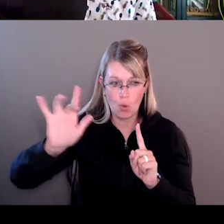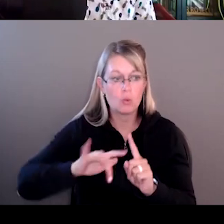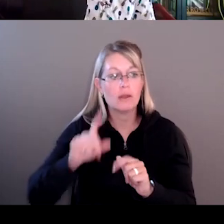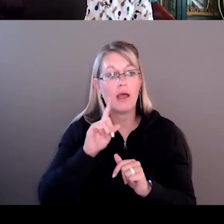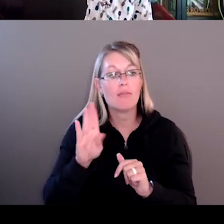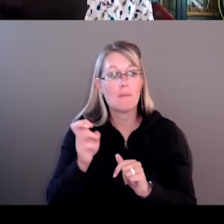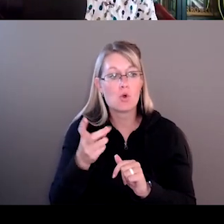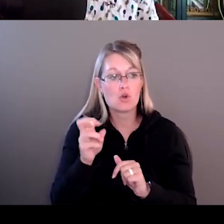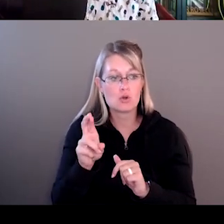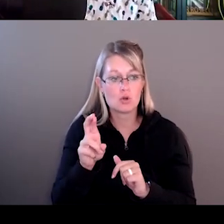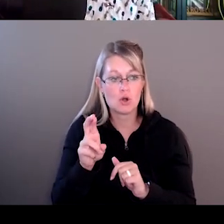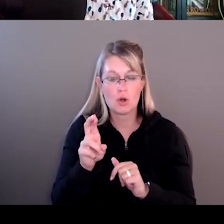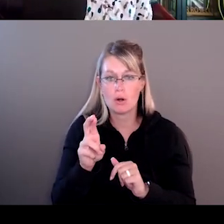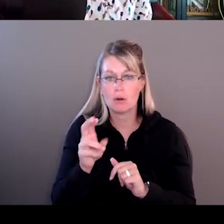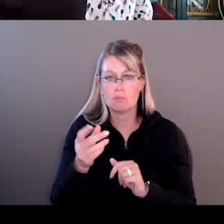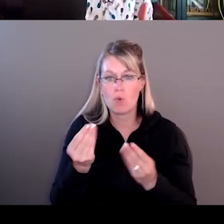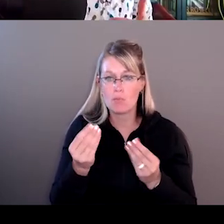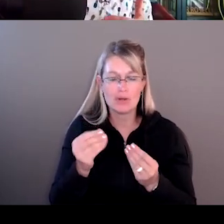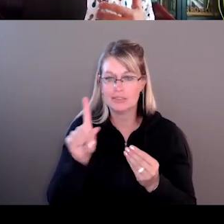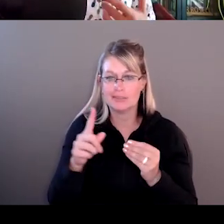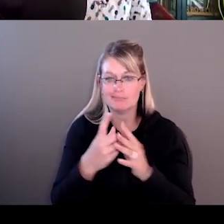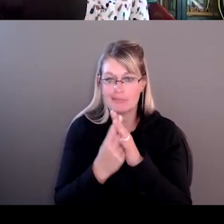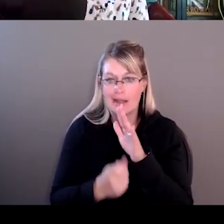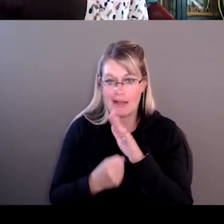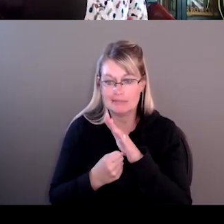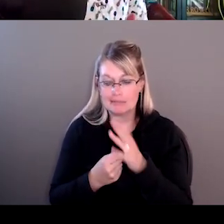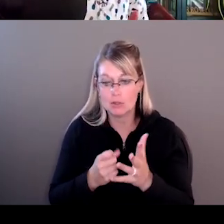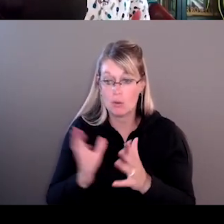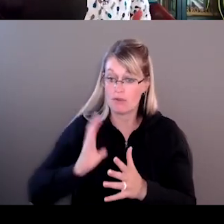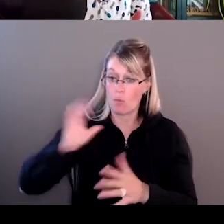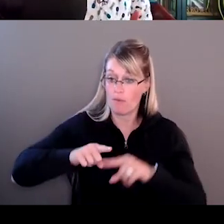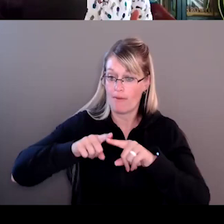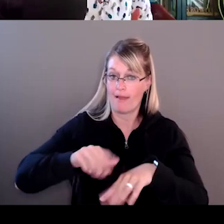not work because it gets hidden. It disappears. So while I used to rely on a background gradient,